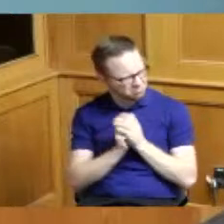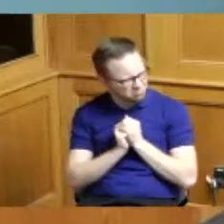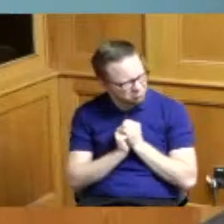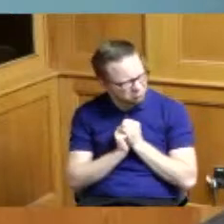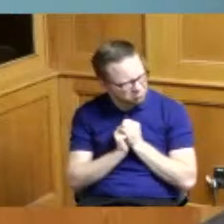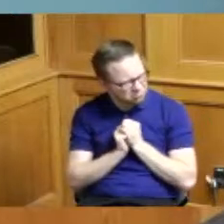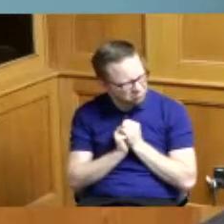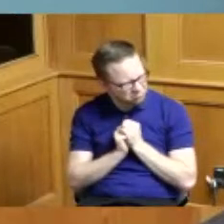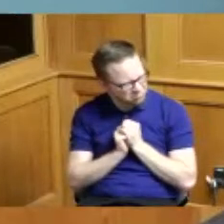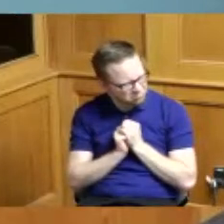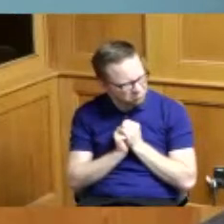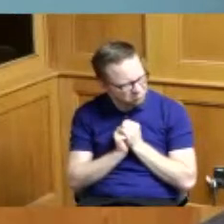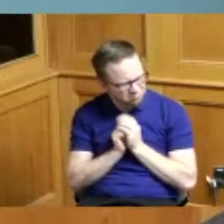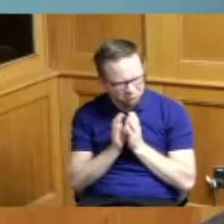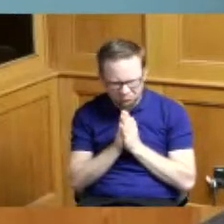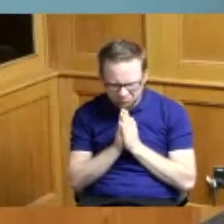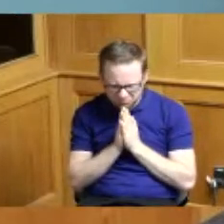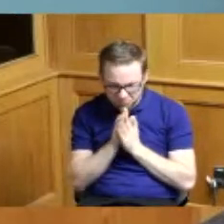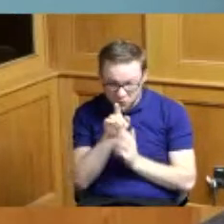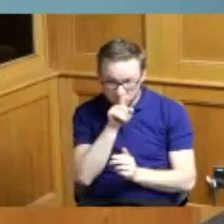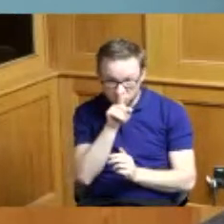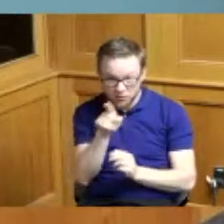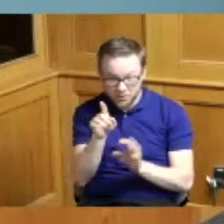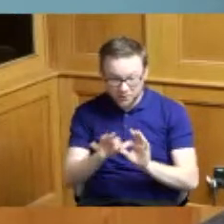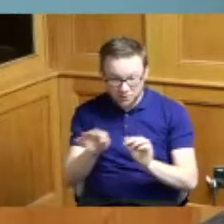the question is the FIFA World Cup